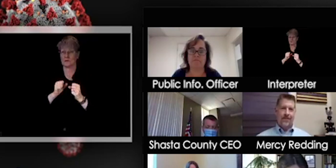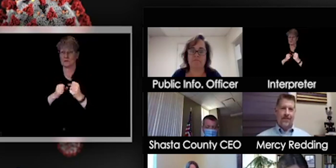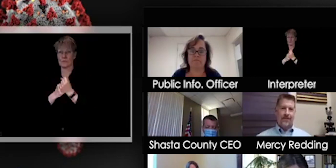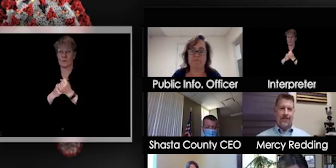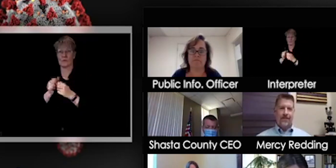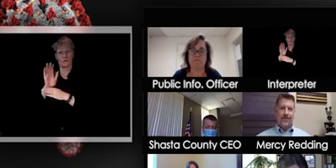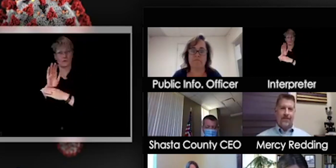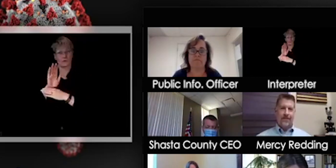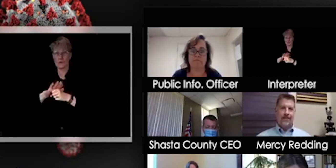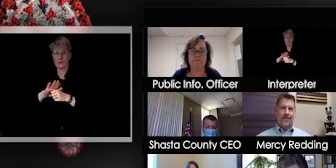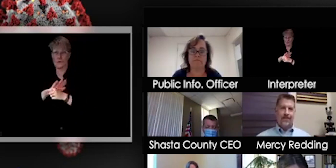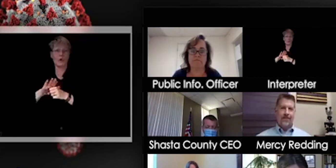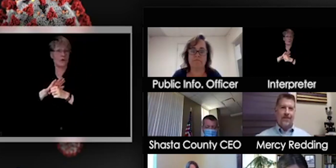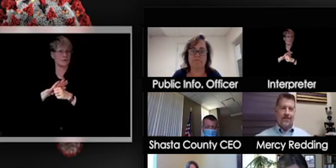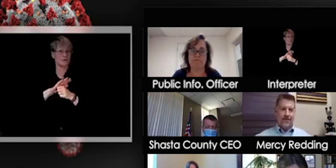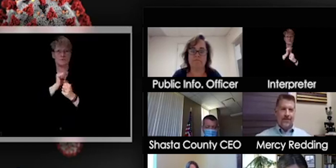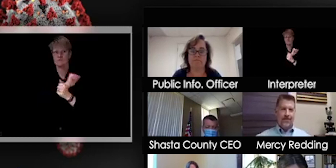that way.